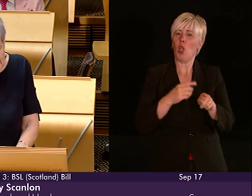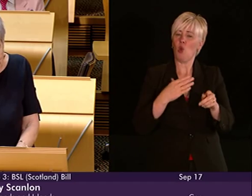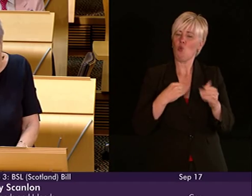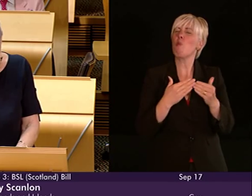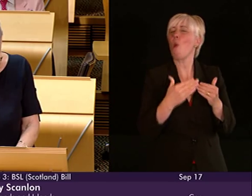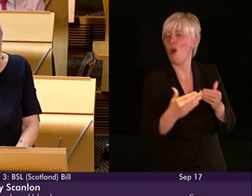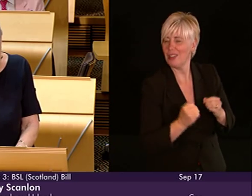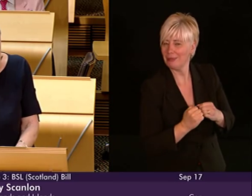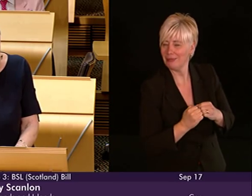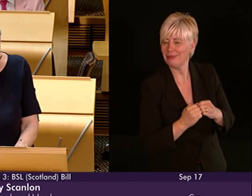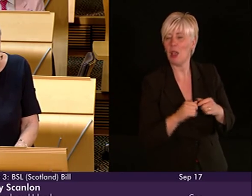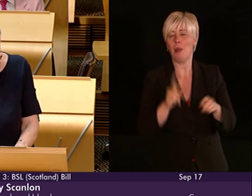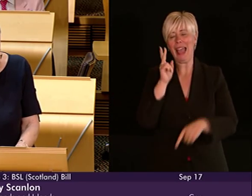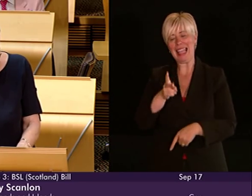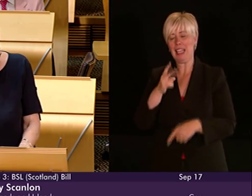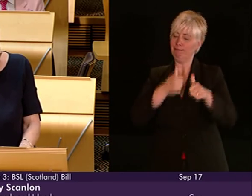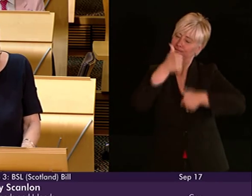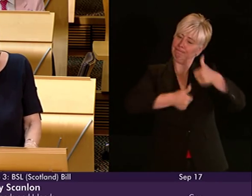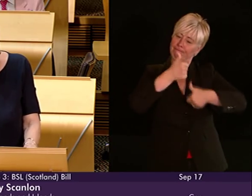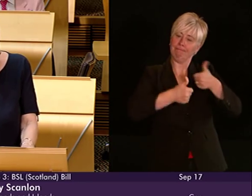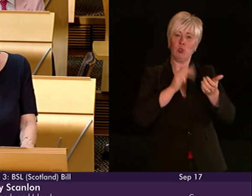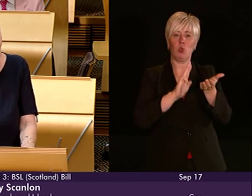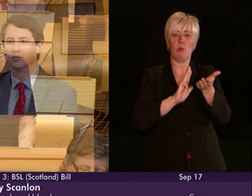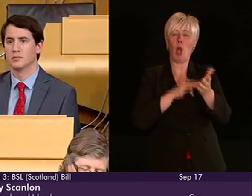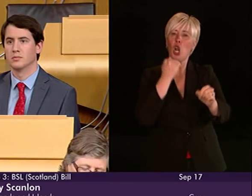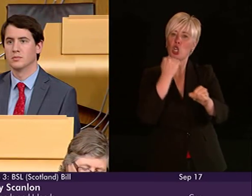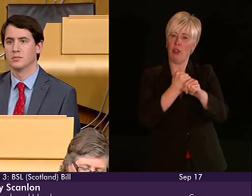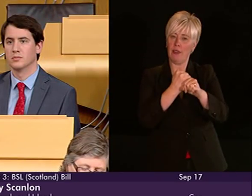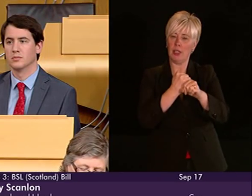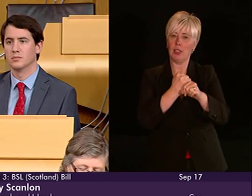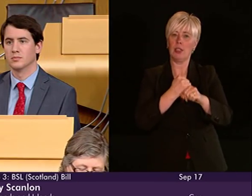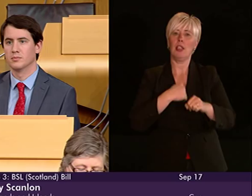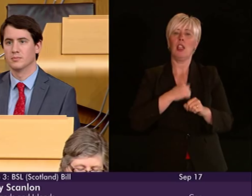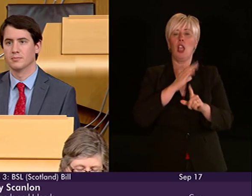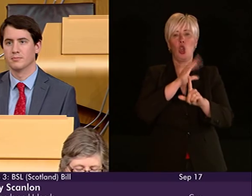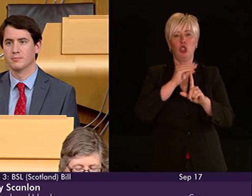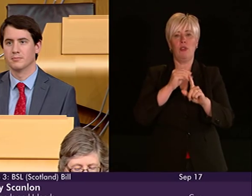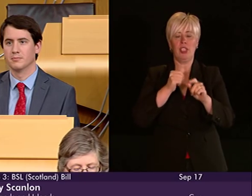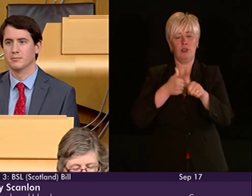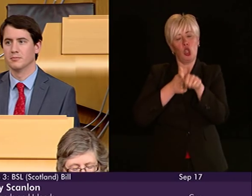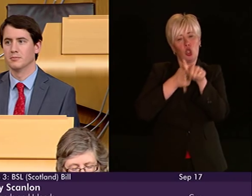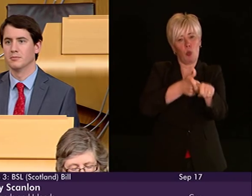I commend Mark Griffin and I give the bill my